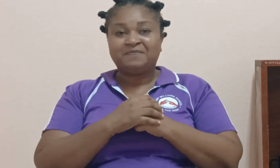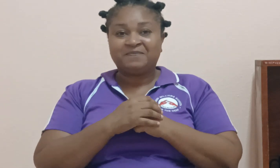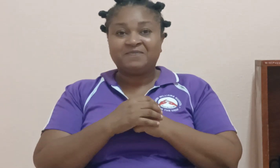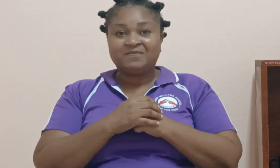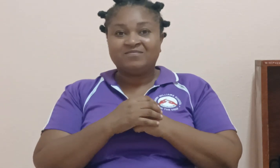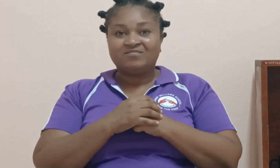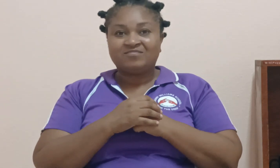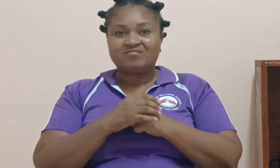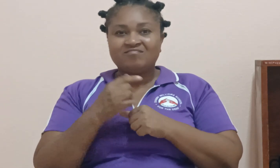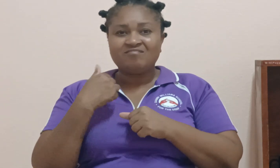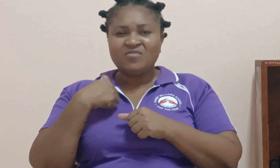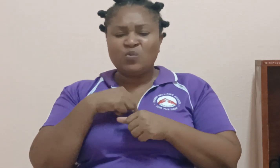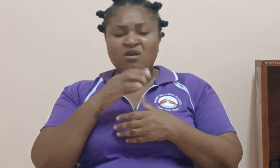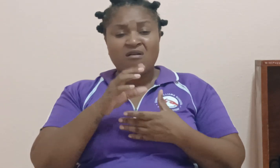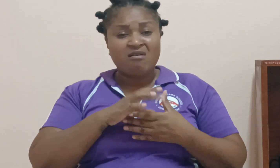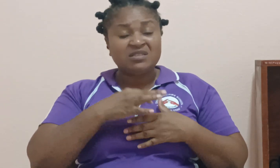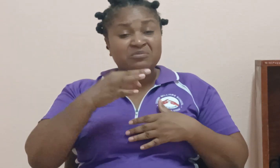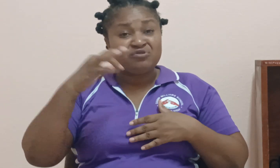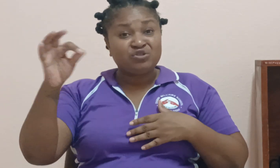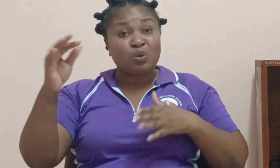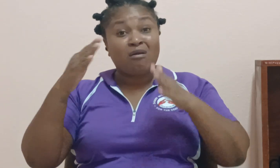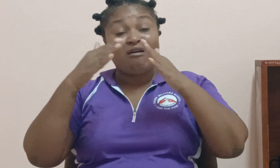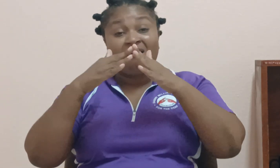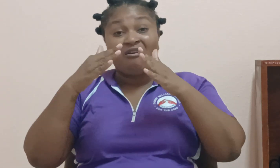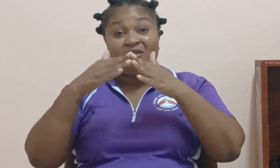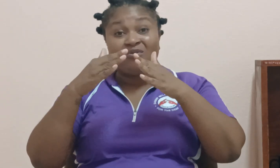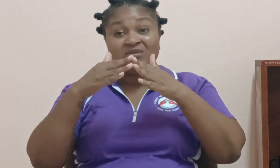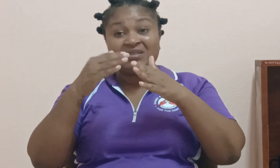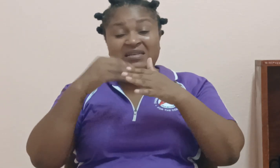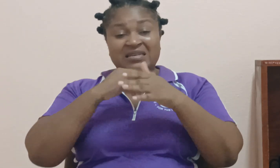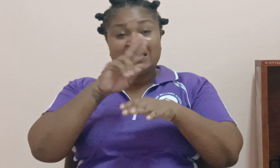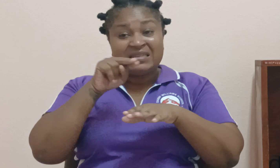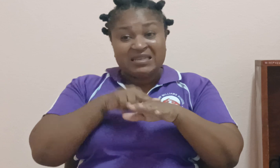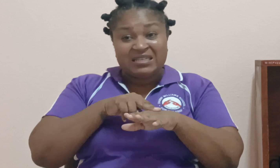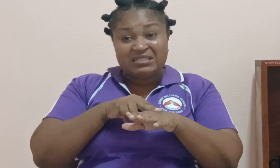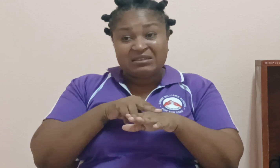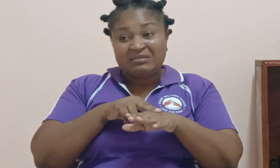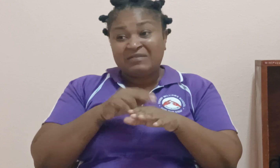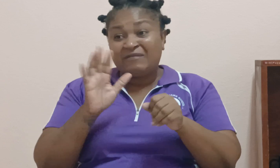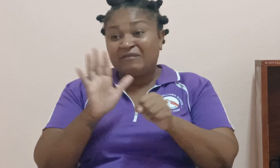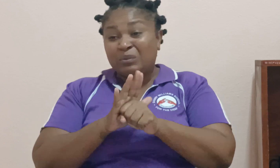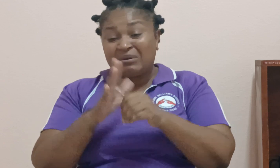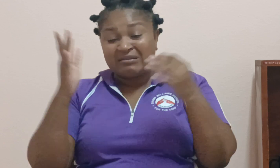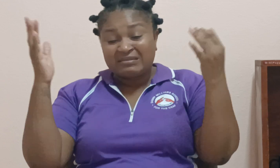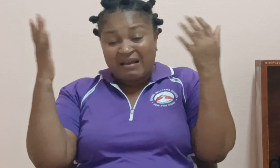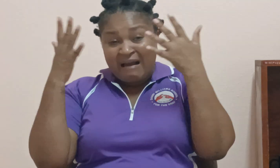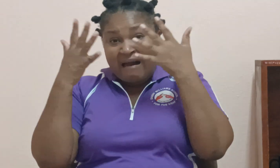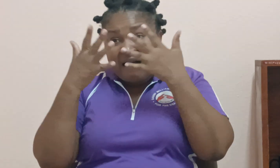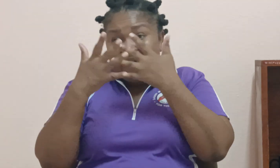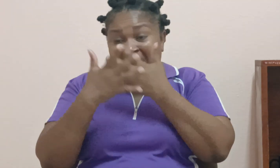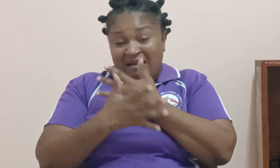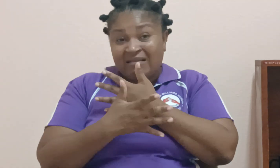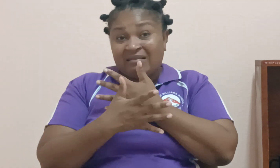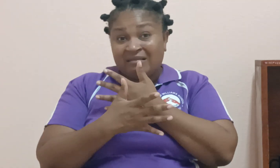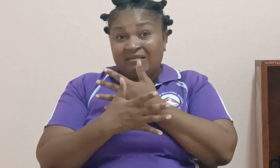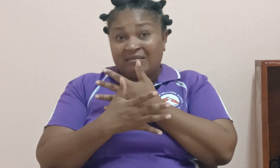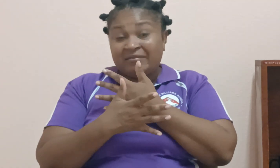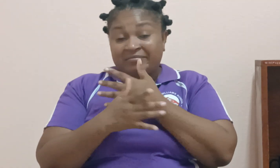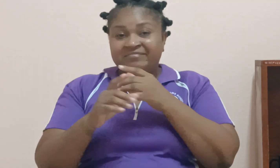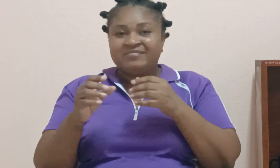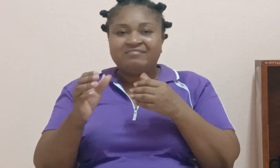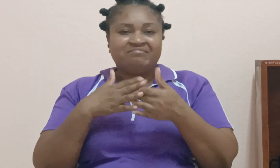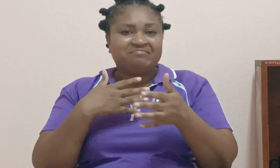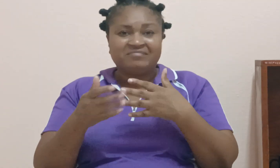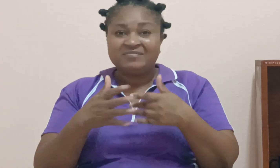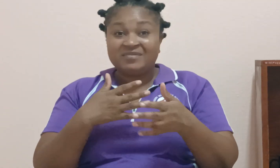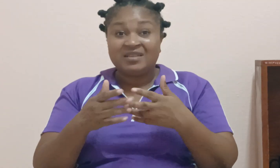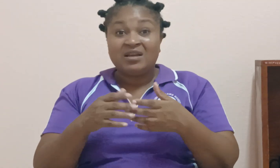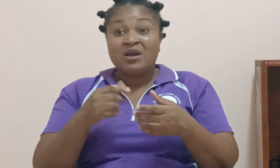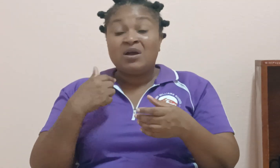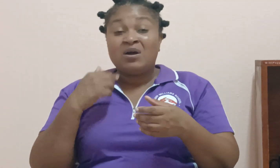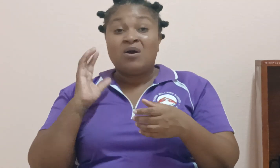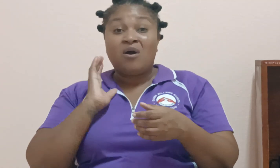*we are a spiritual house in a nation of darkness (Chico) Therefore our choices